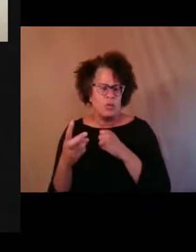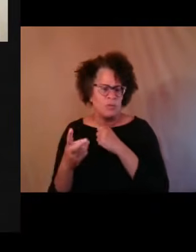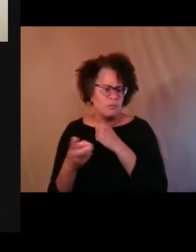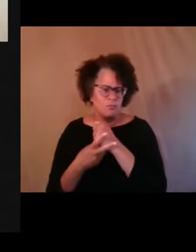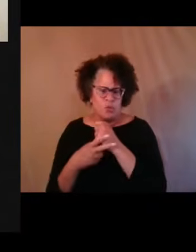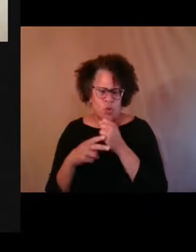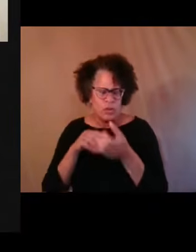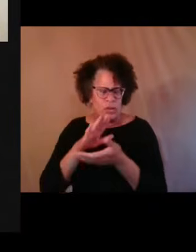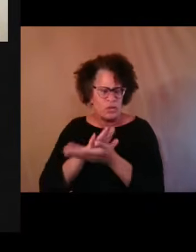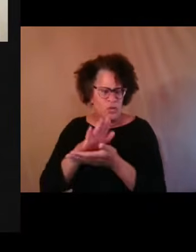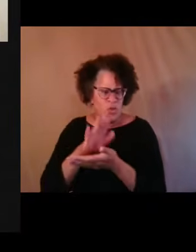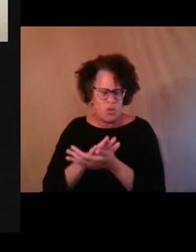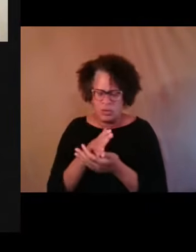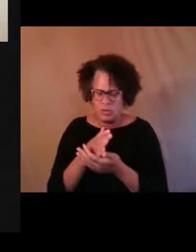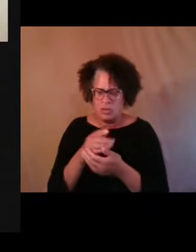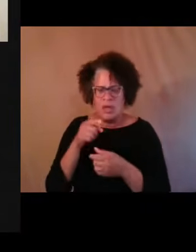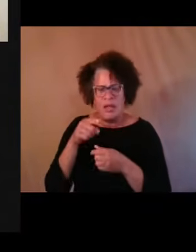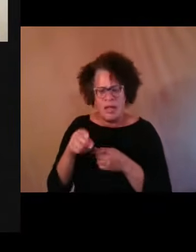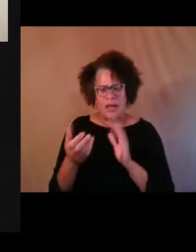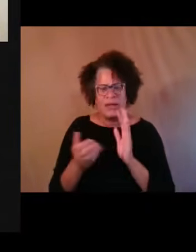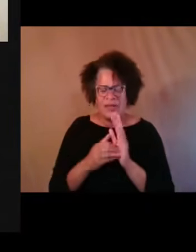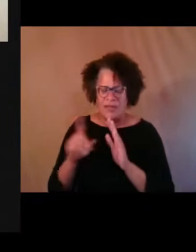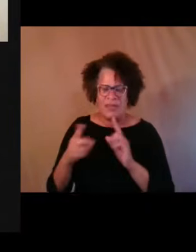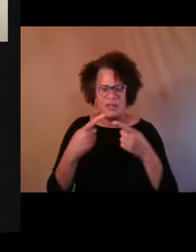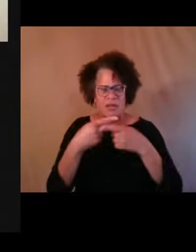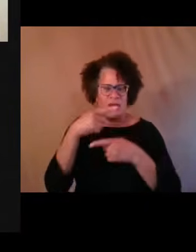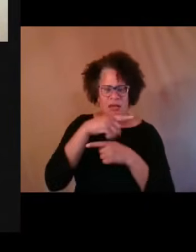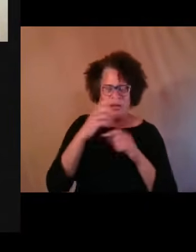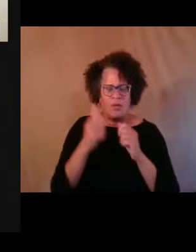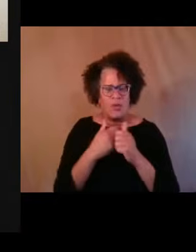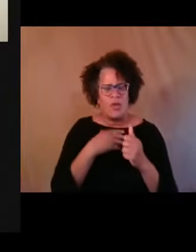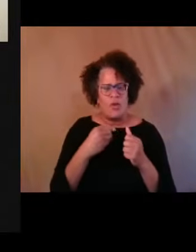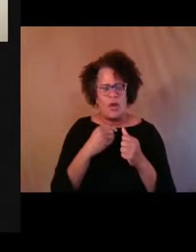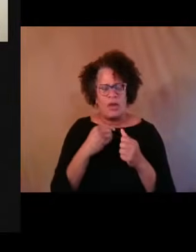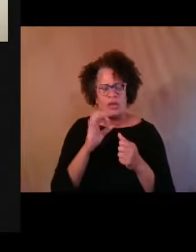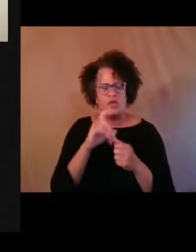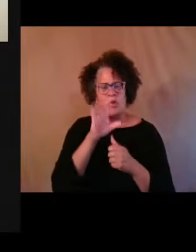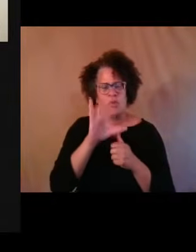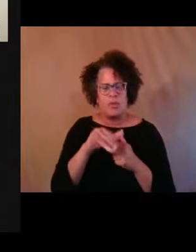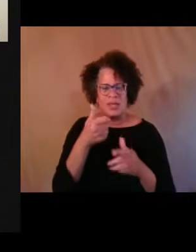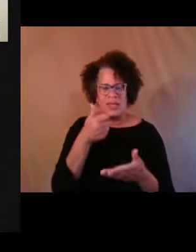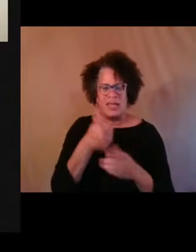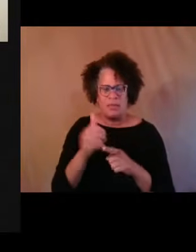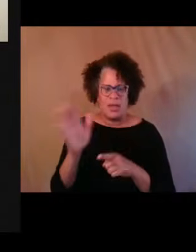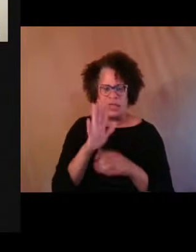Again, there's the intersectional narrative of white supremacy impacting our communities. But when we went there